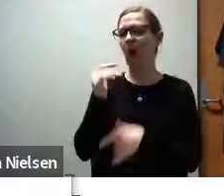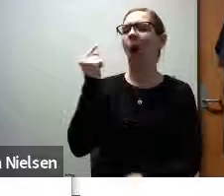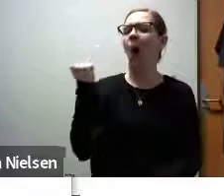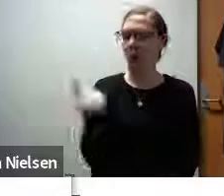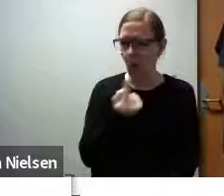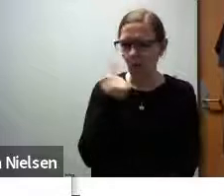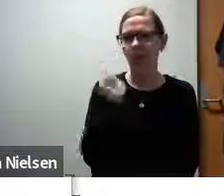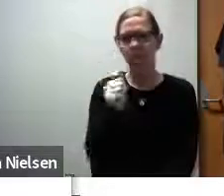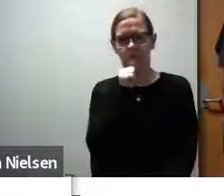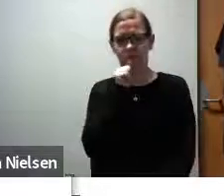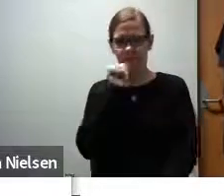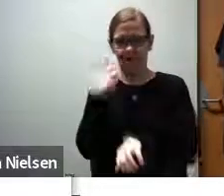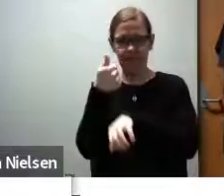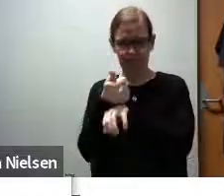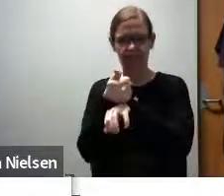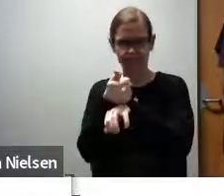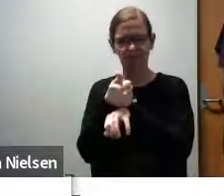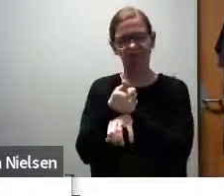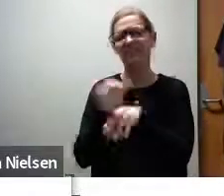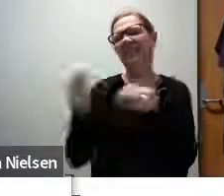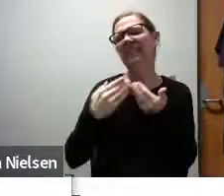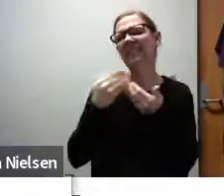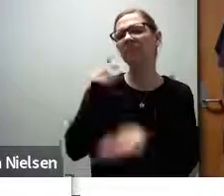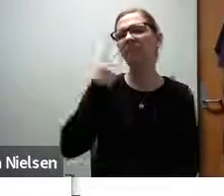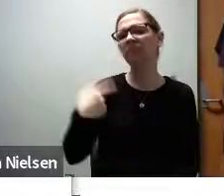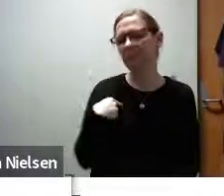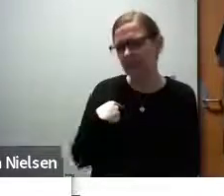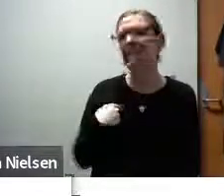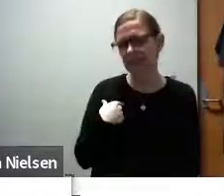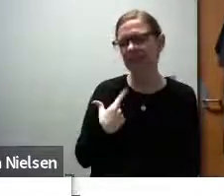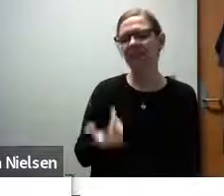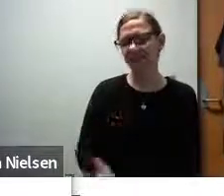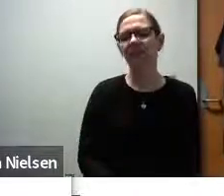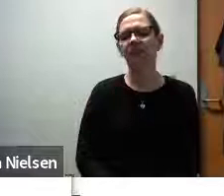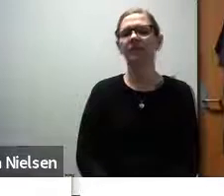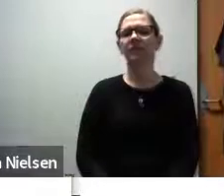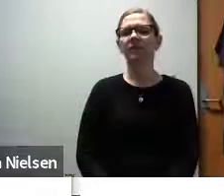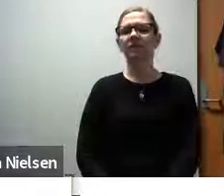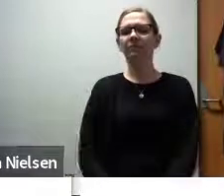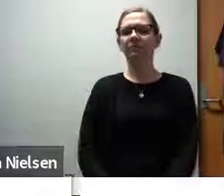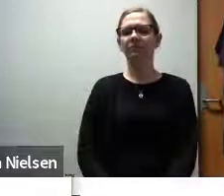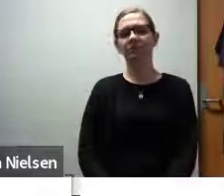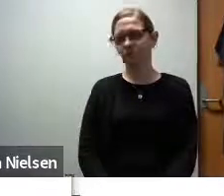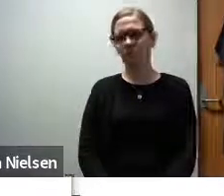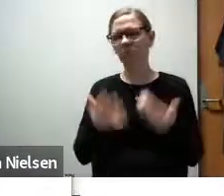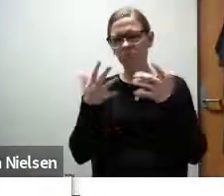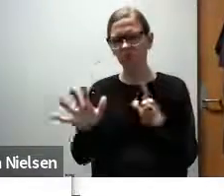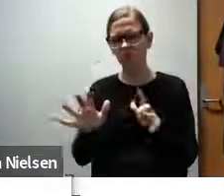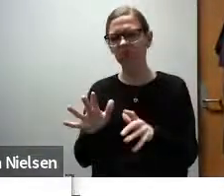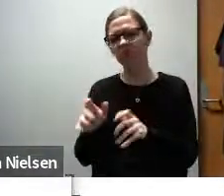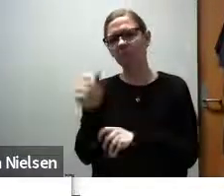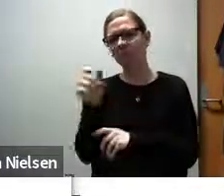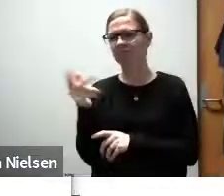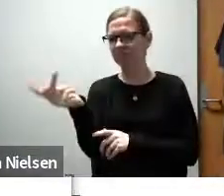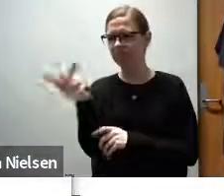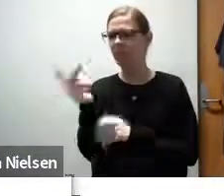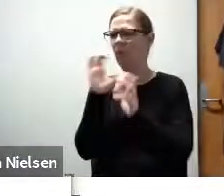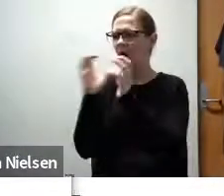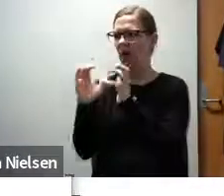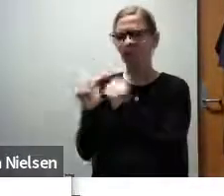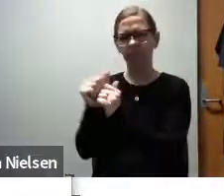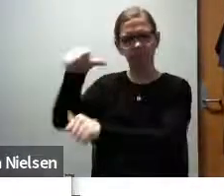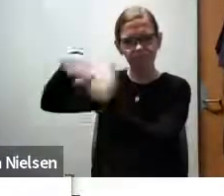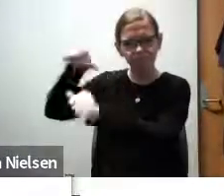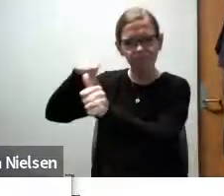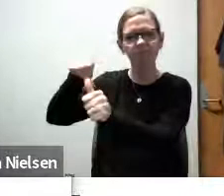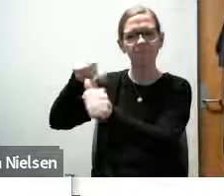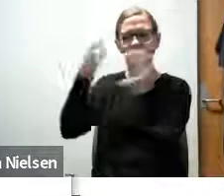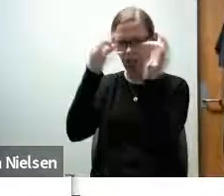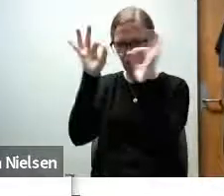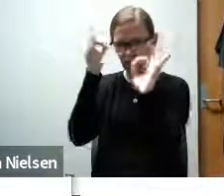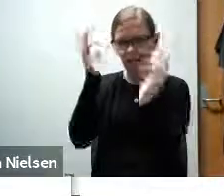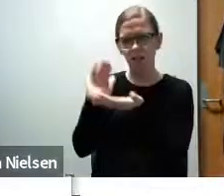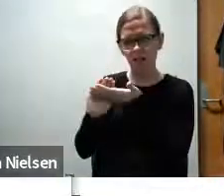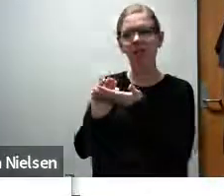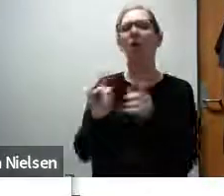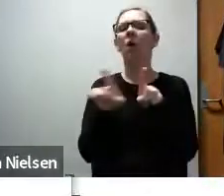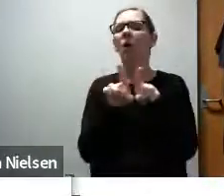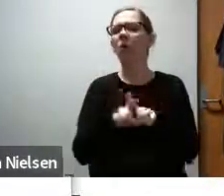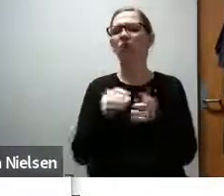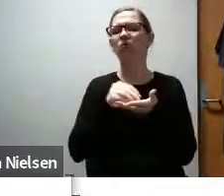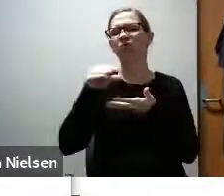Is he for me, that would be what I would do just to make sure that, number one, you don't have side conversations you're cutting down on those distractions and then students feel safe and secure to come to you with a question.